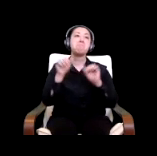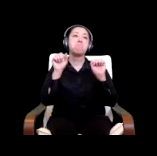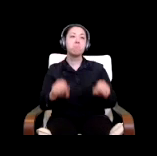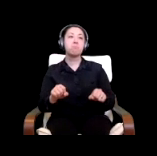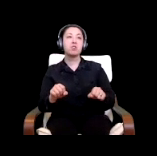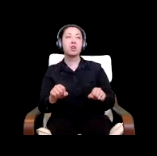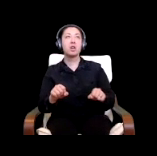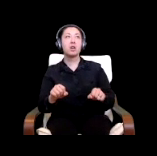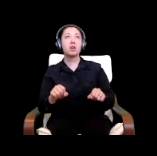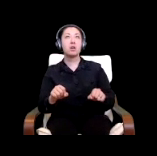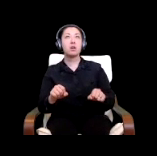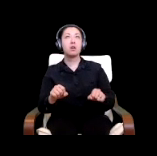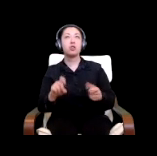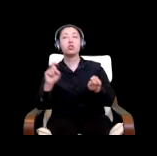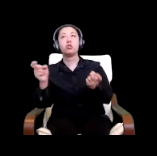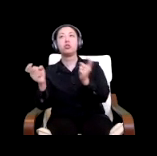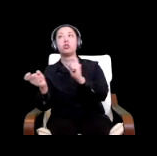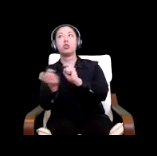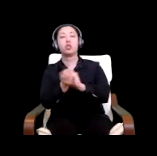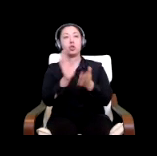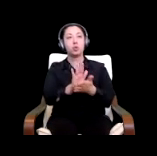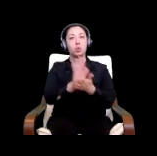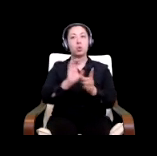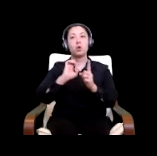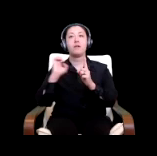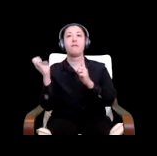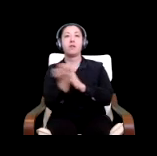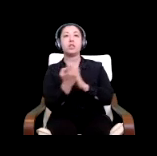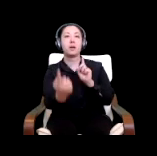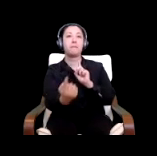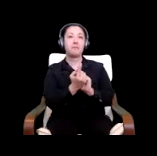environment for the vision loss.